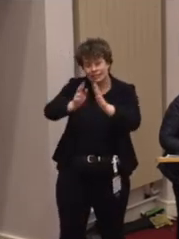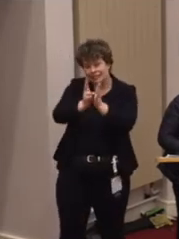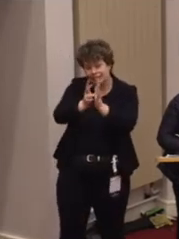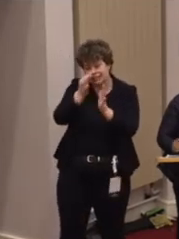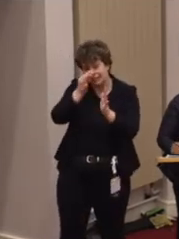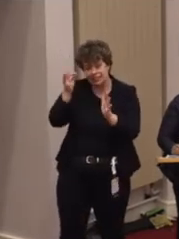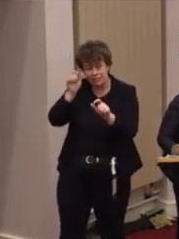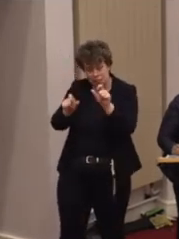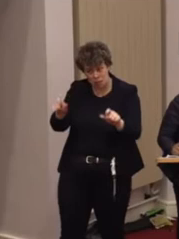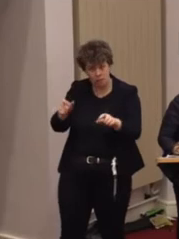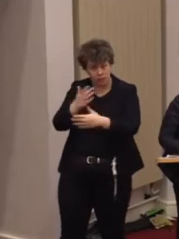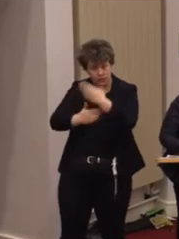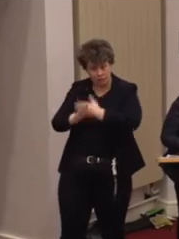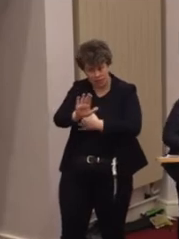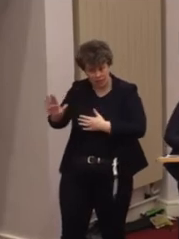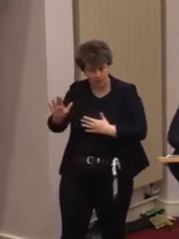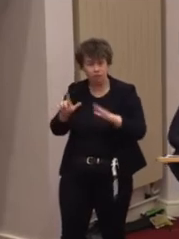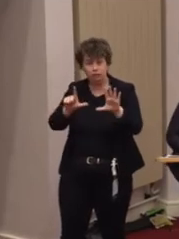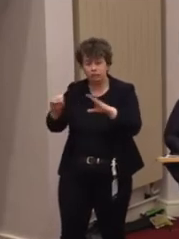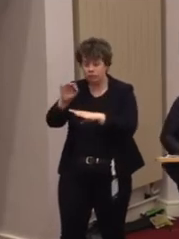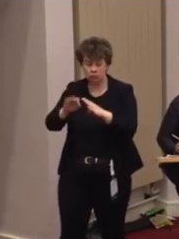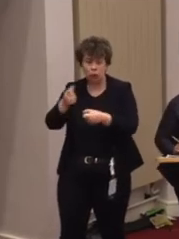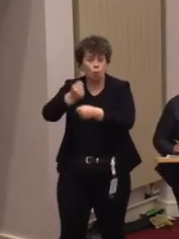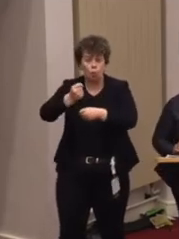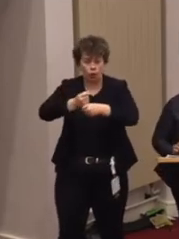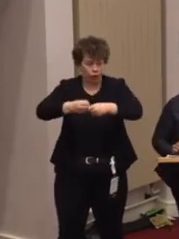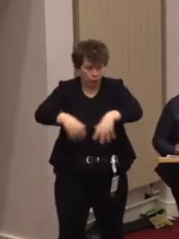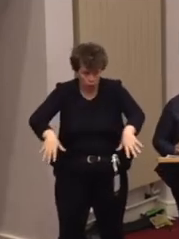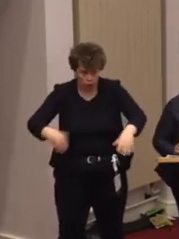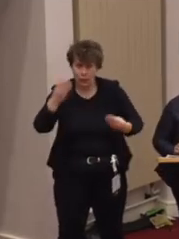and their families lost their livelihood. These are some of the statistics that I would